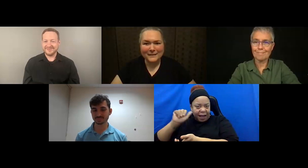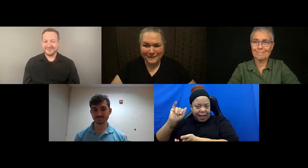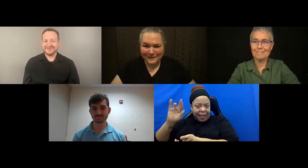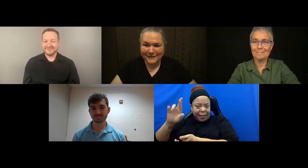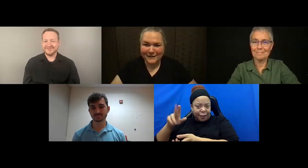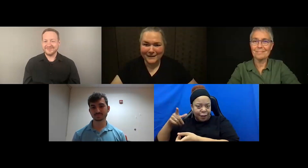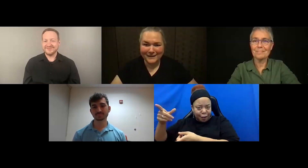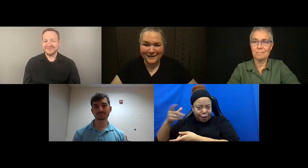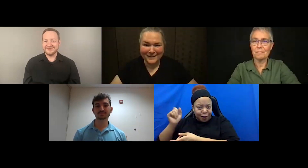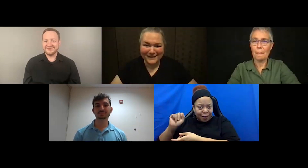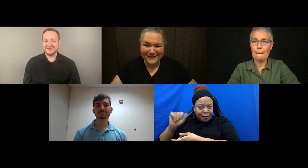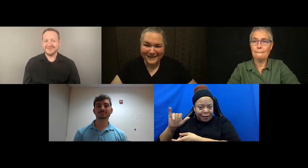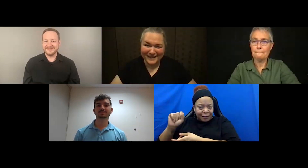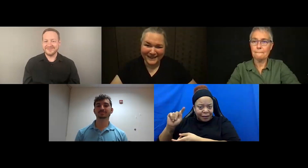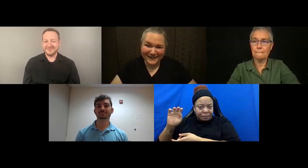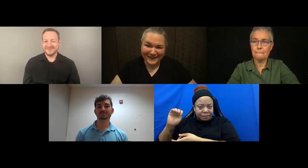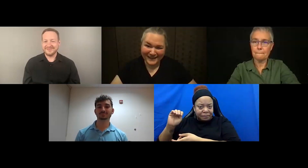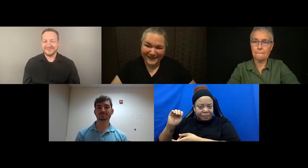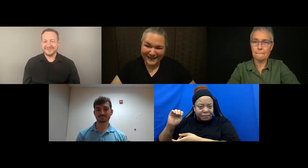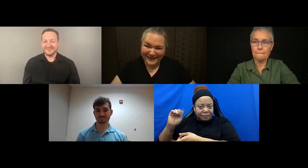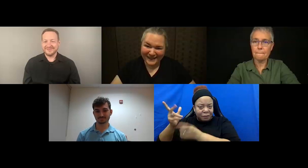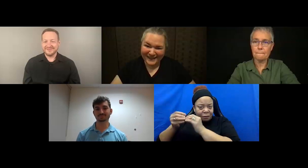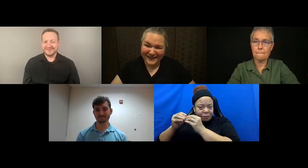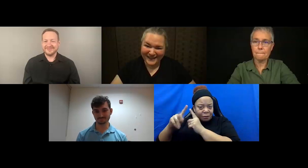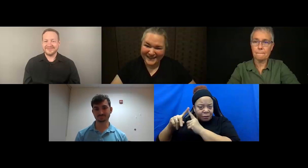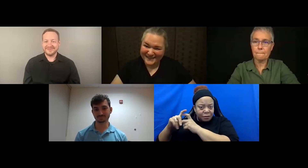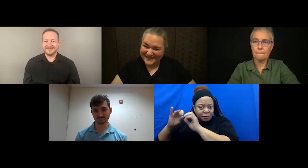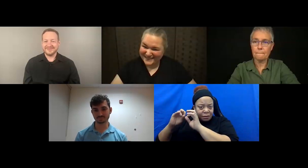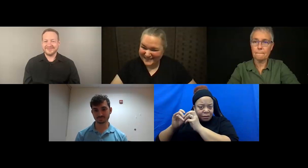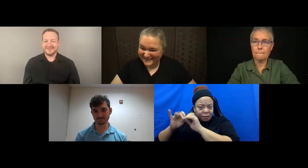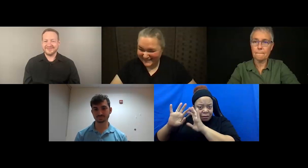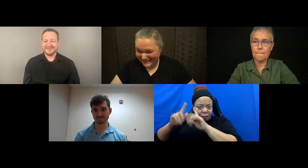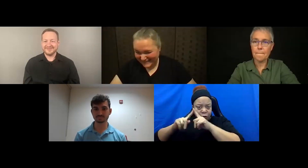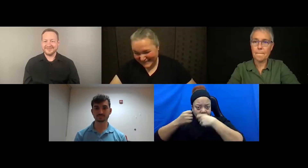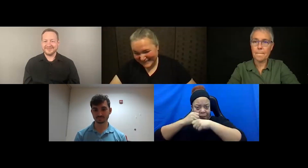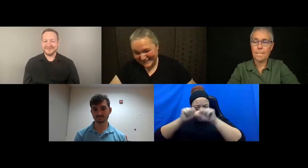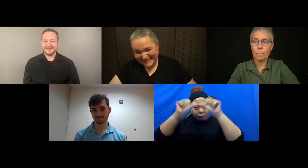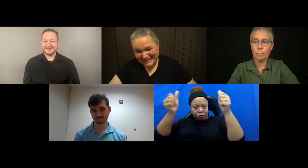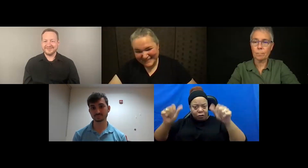disappear? It doesn't evaporate into air...time continues. This becomes more complex.